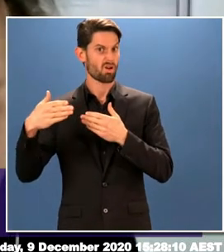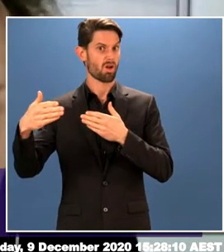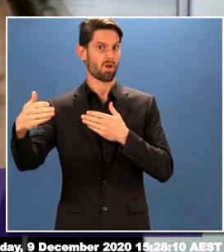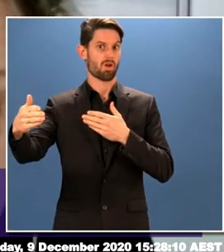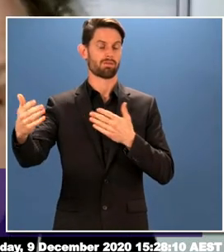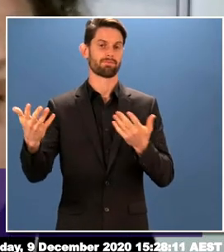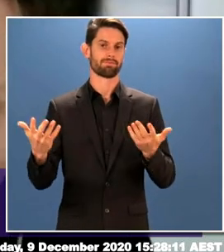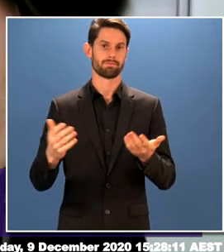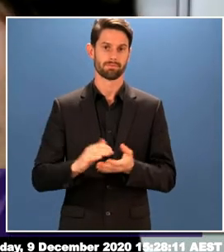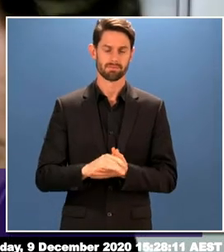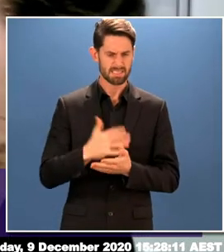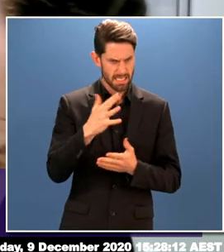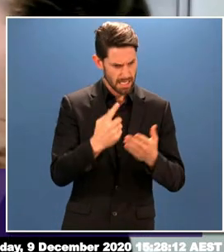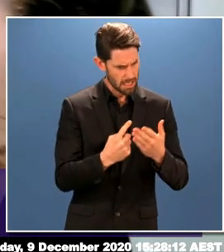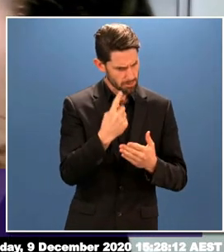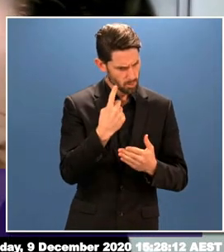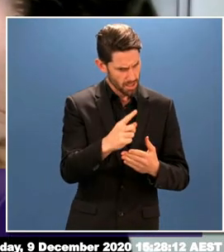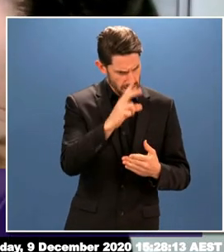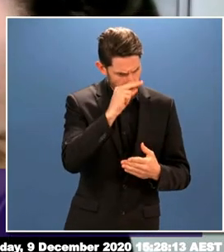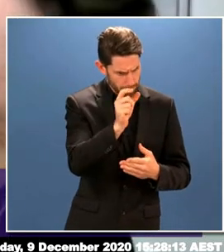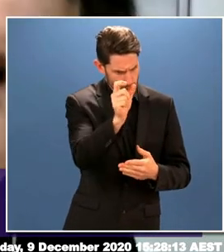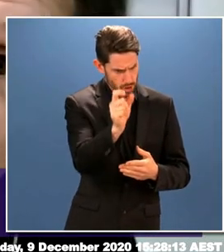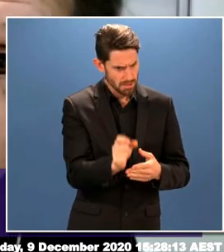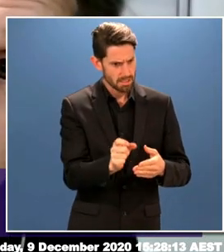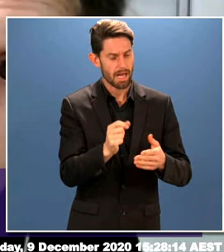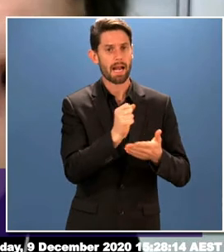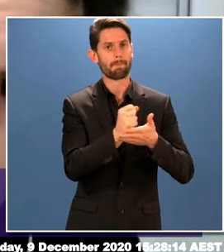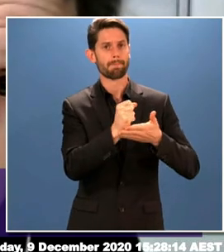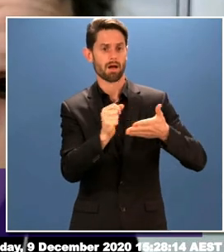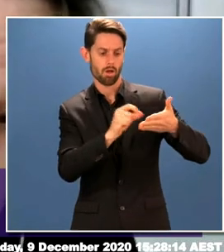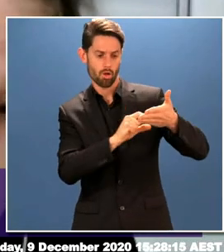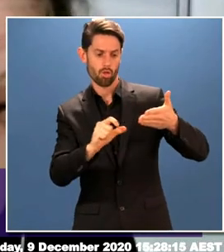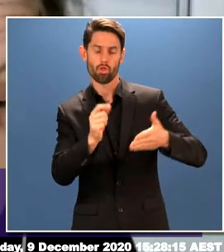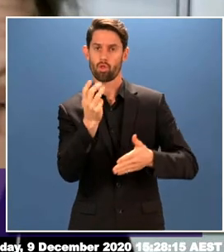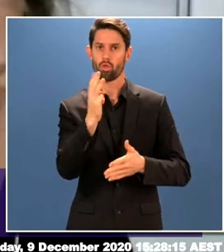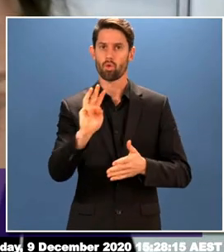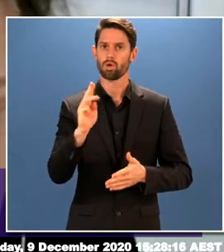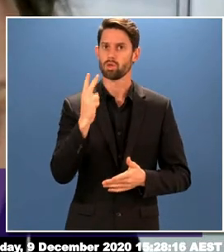I think that was under 32 in the submission that actually